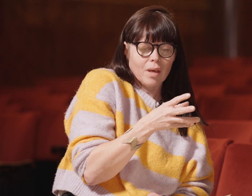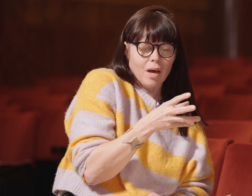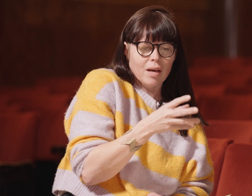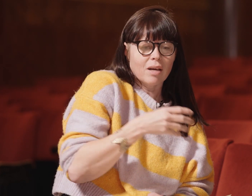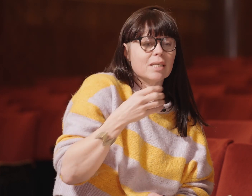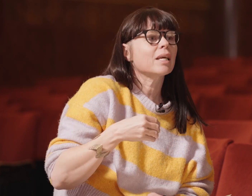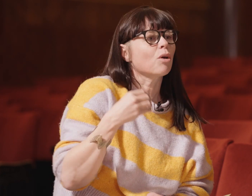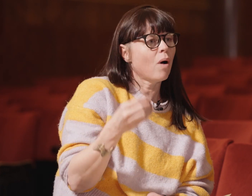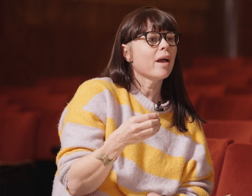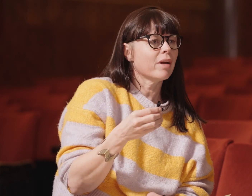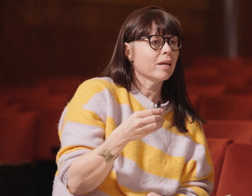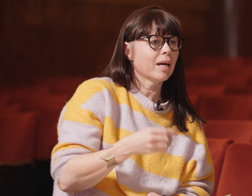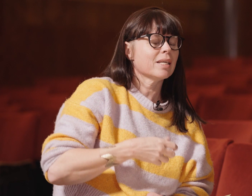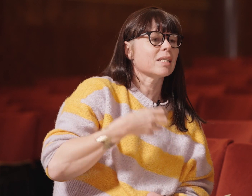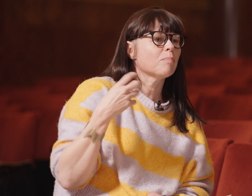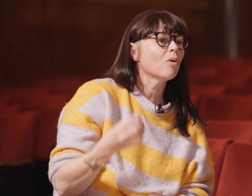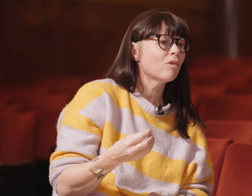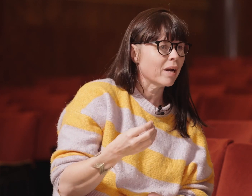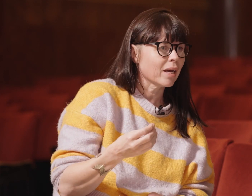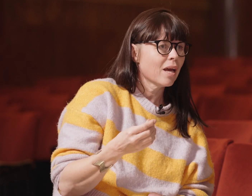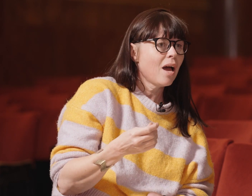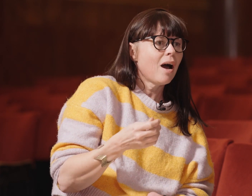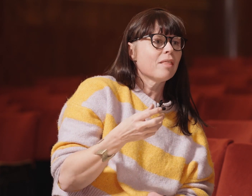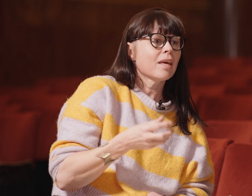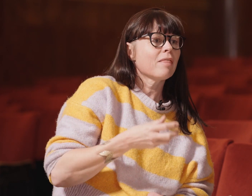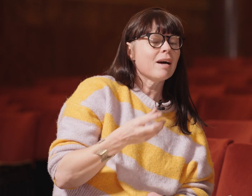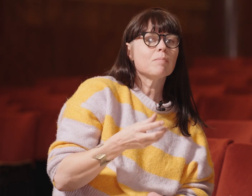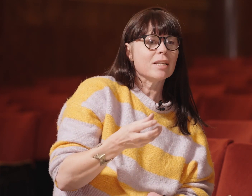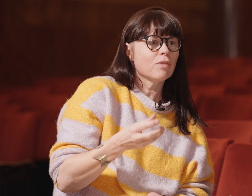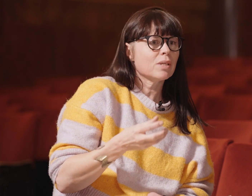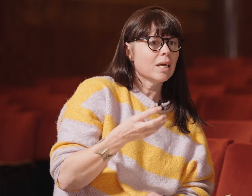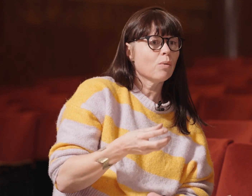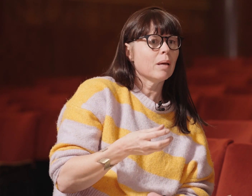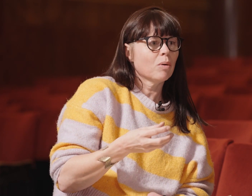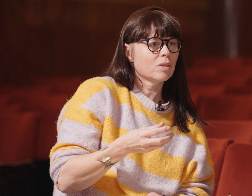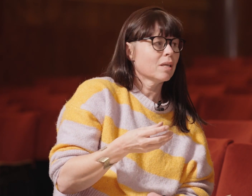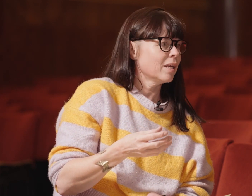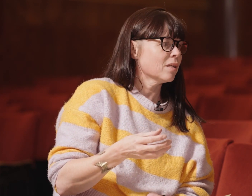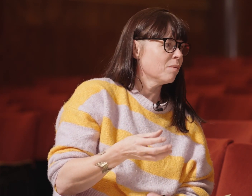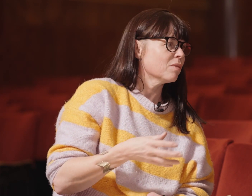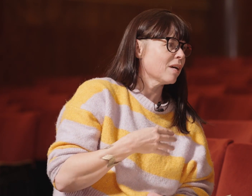artistic inquiry and exploring, I think that space feels equally important in terms of deaf